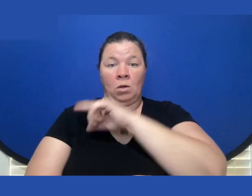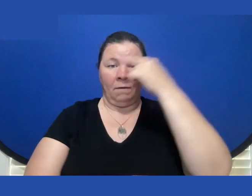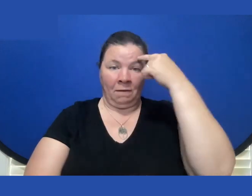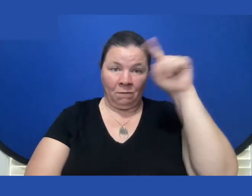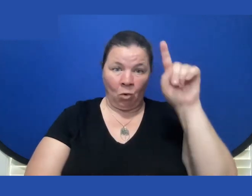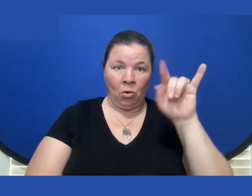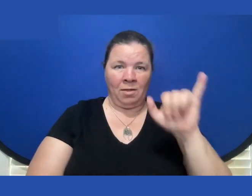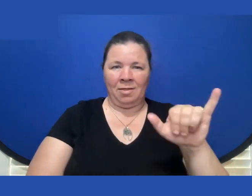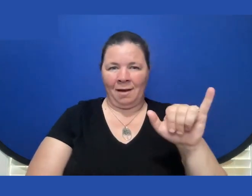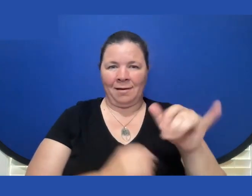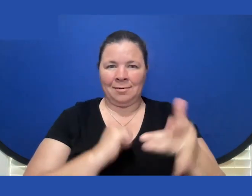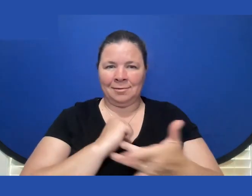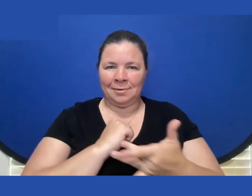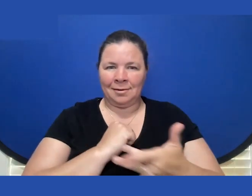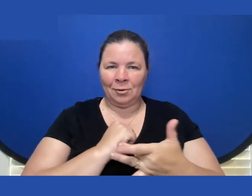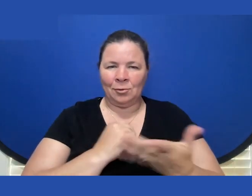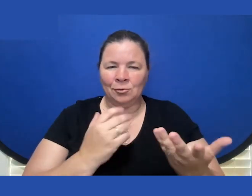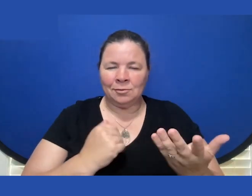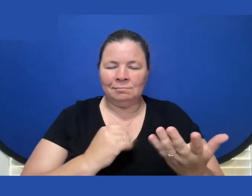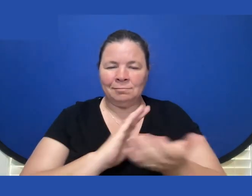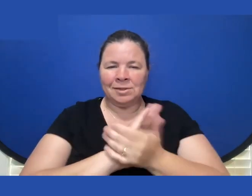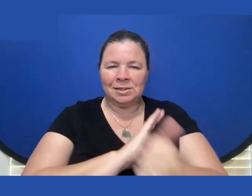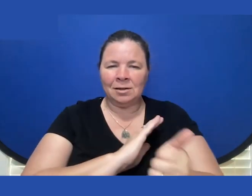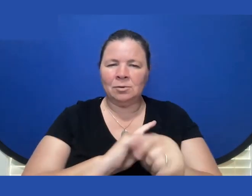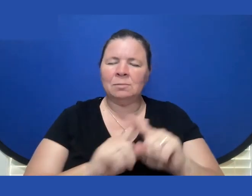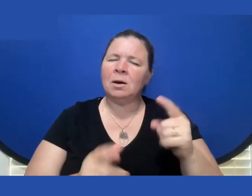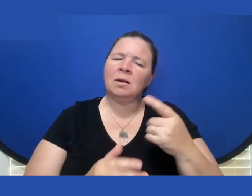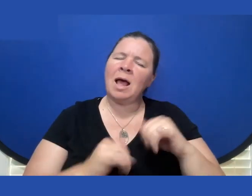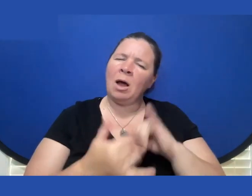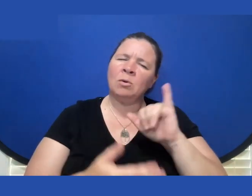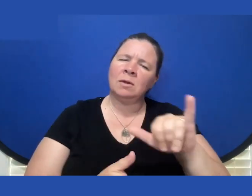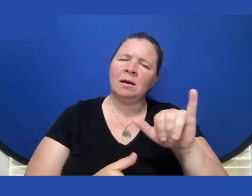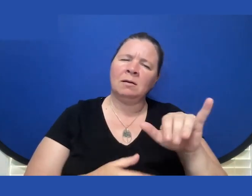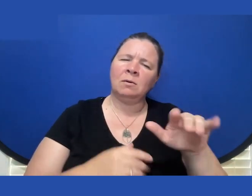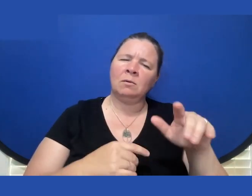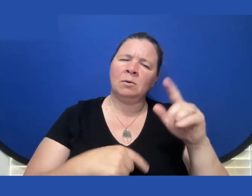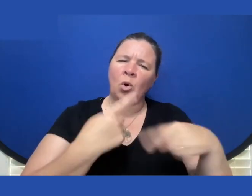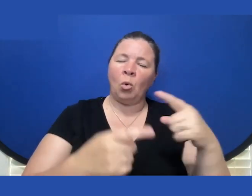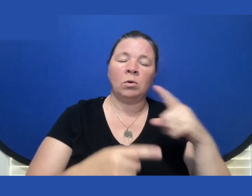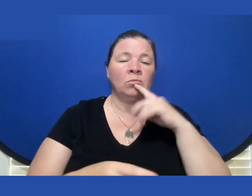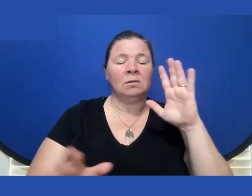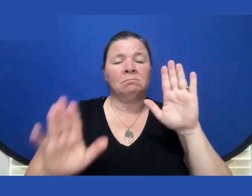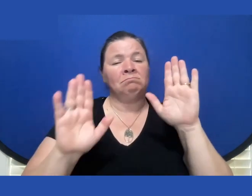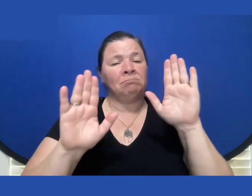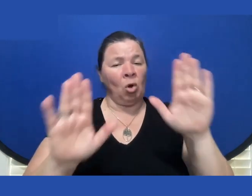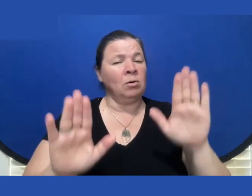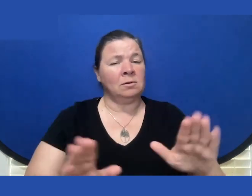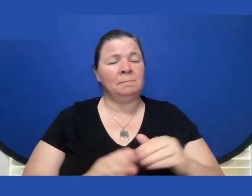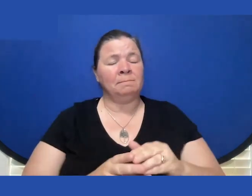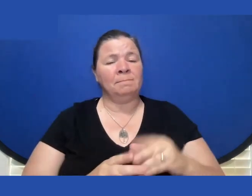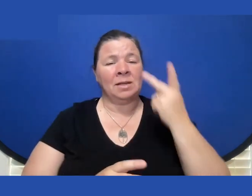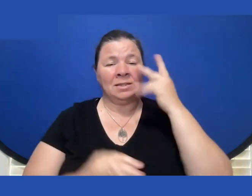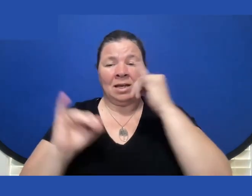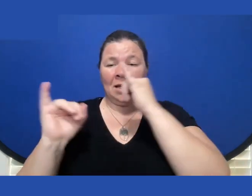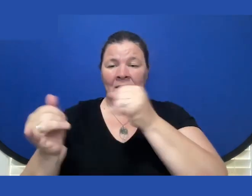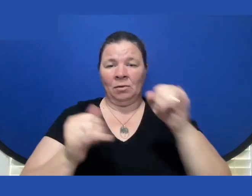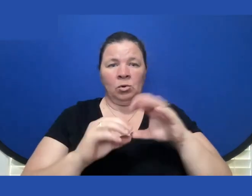How's that going and what else are you thinking to do? Well, it's phenomenal. Like, when you look at individuals that have no tech background,